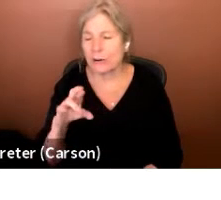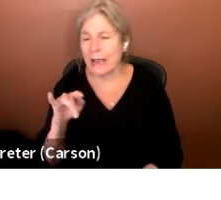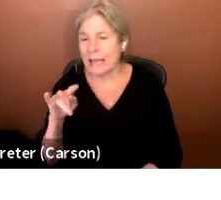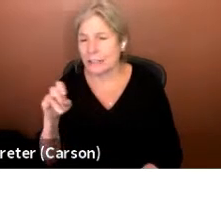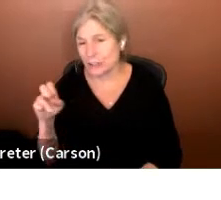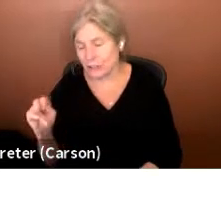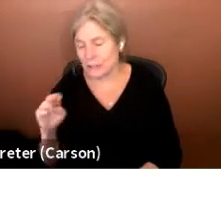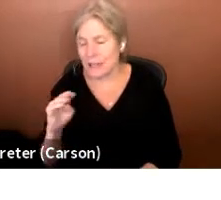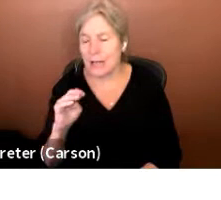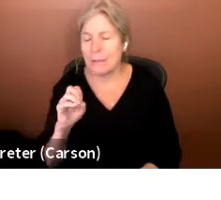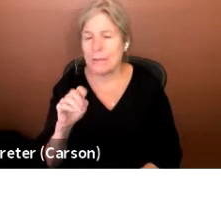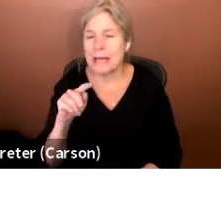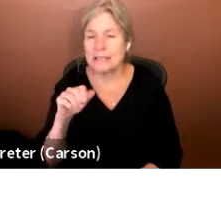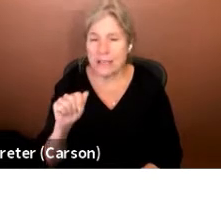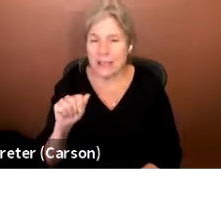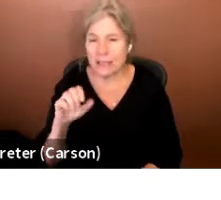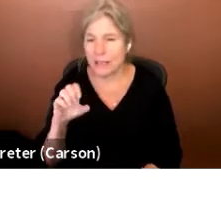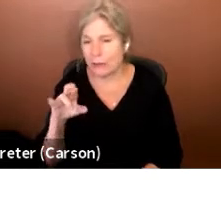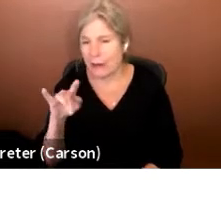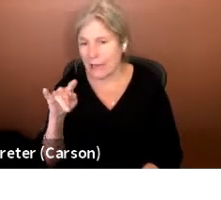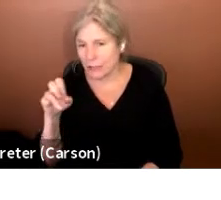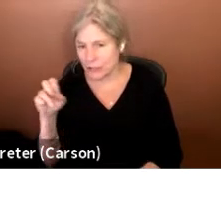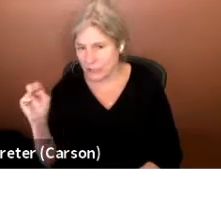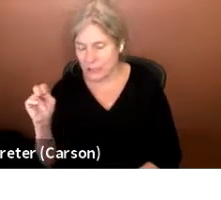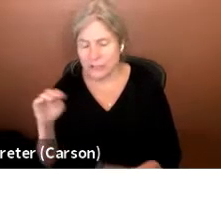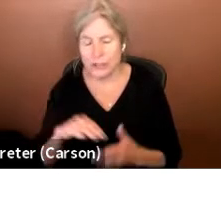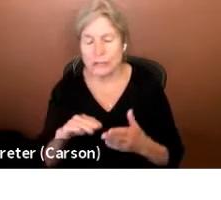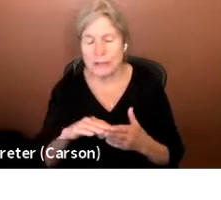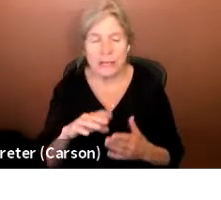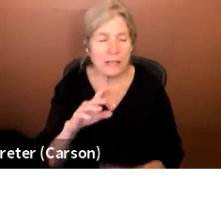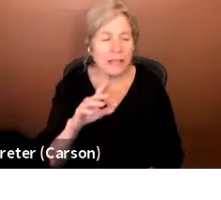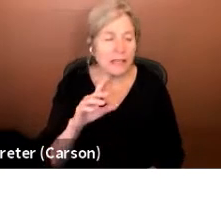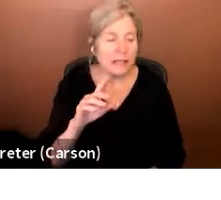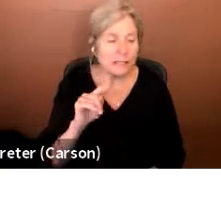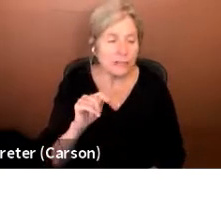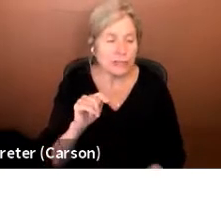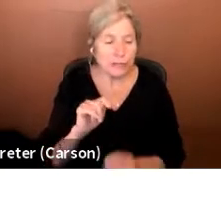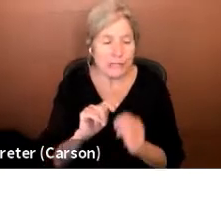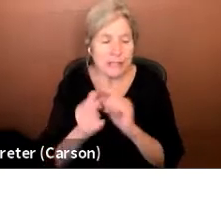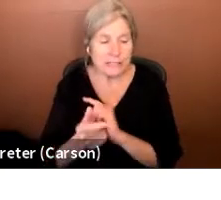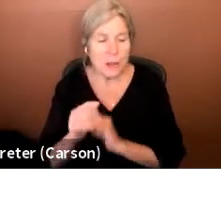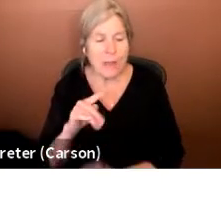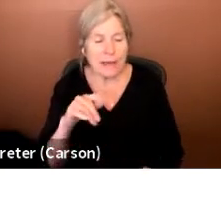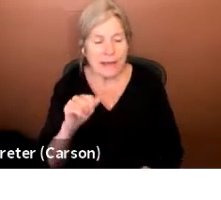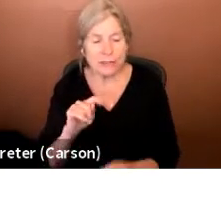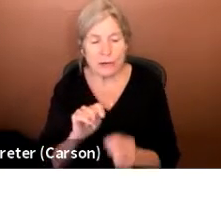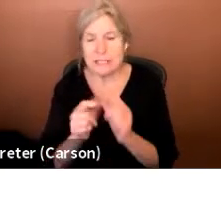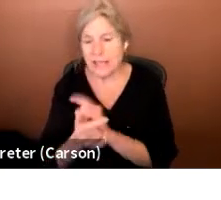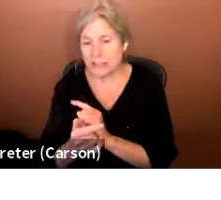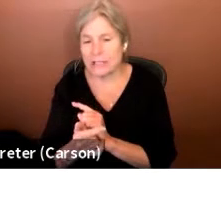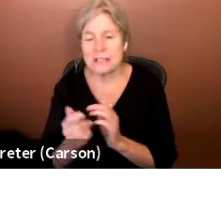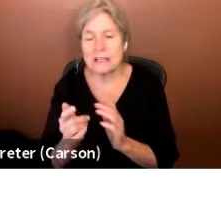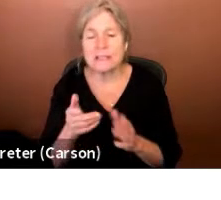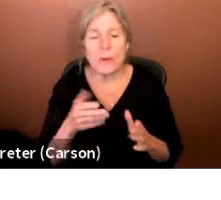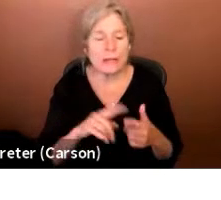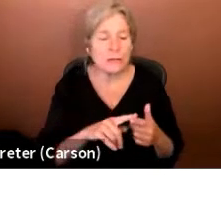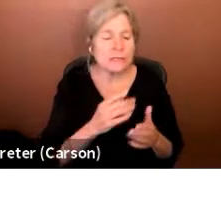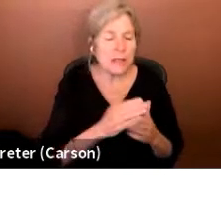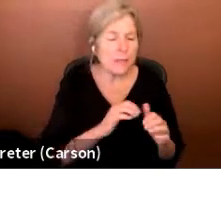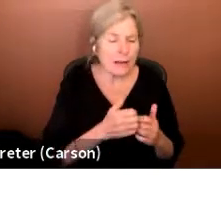creation -- transcreation is a way to somehow translate something but for very